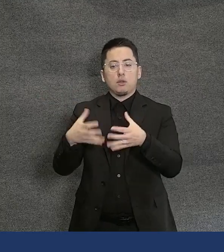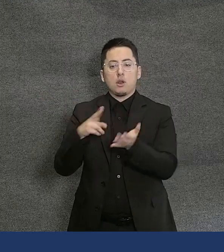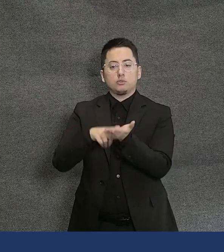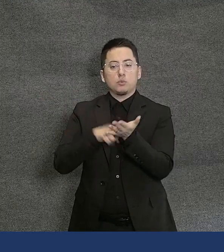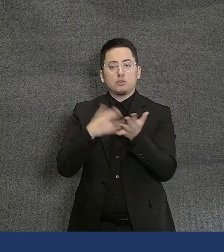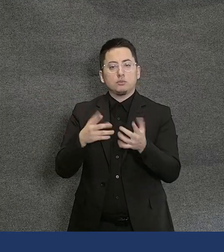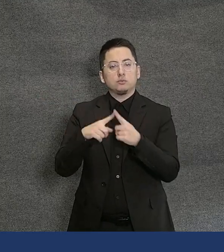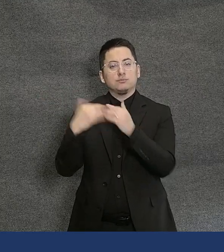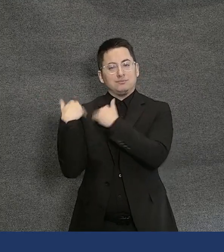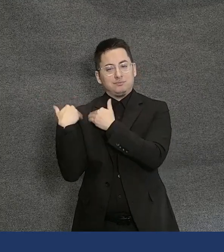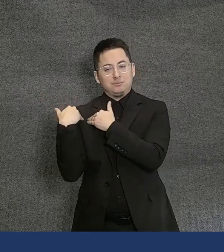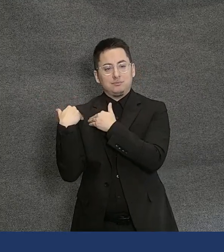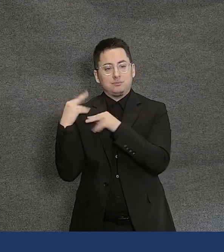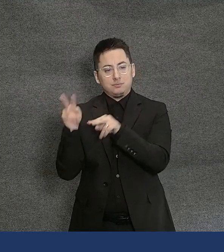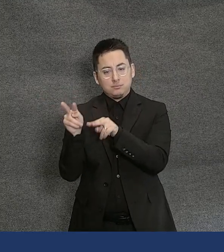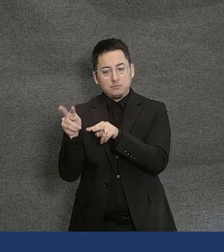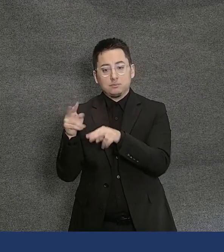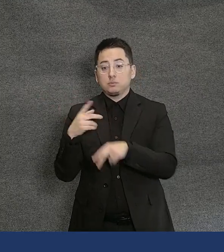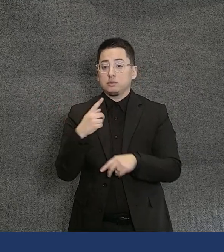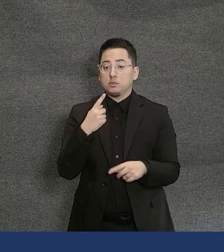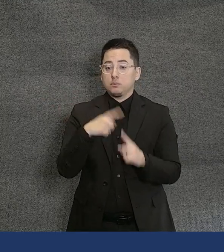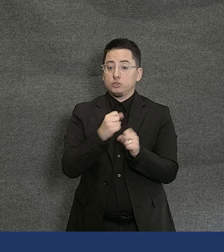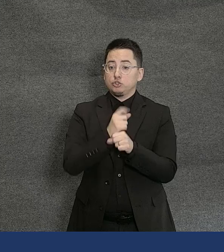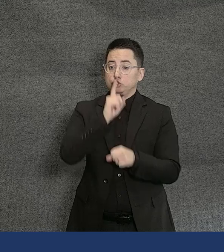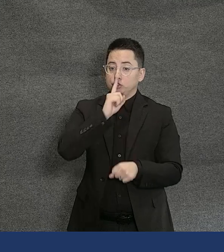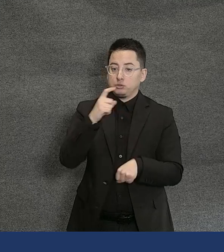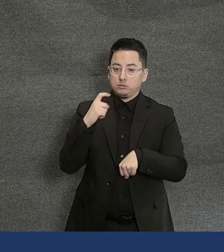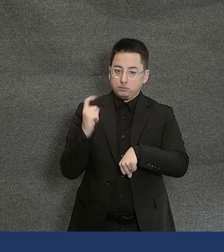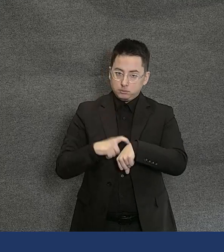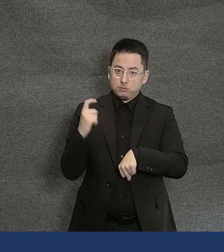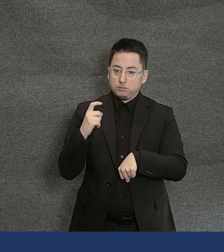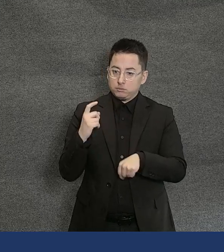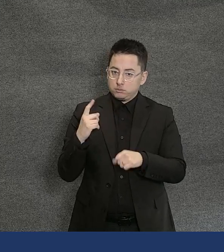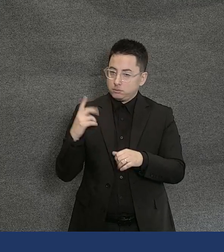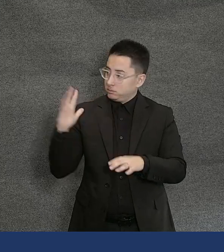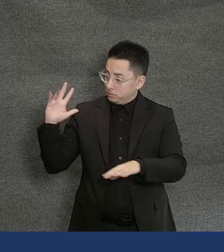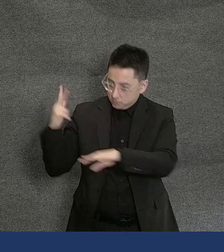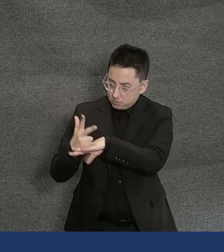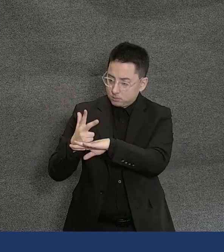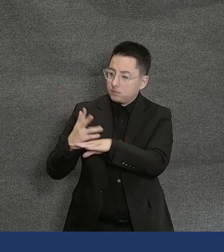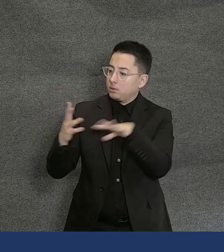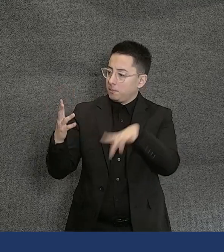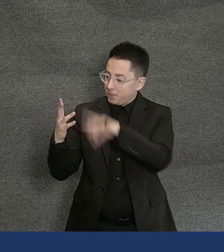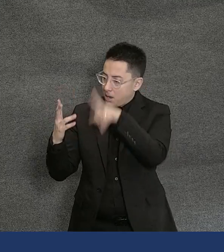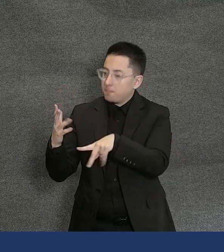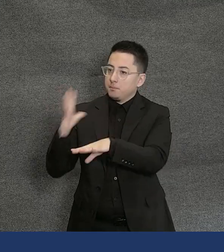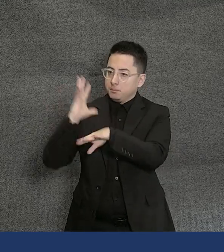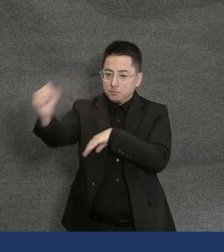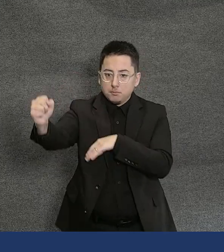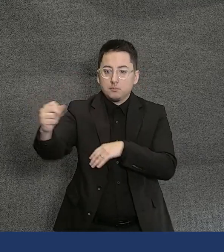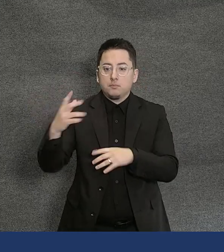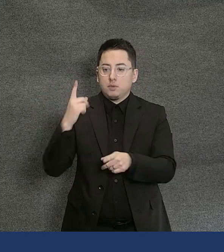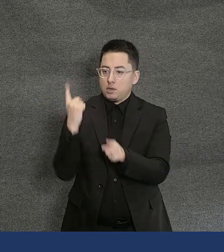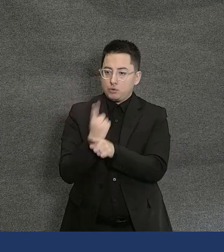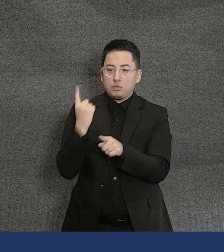for their on-time service there, the accuracy, their dispatch,